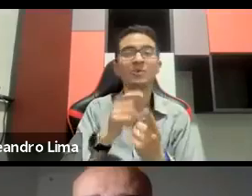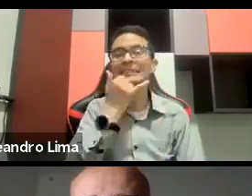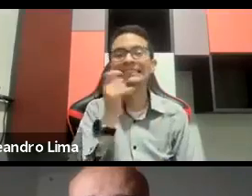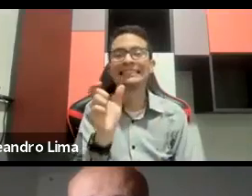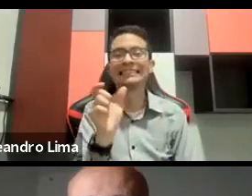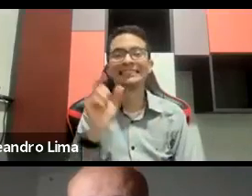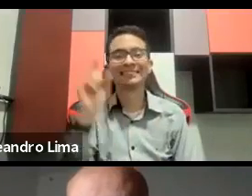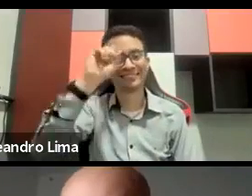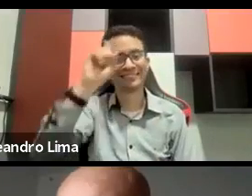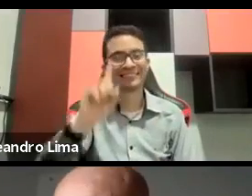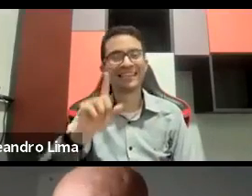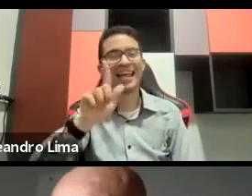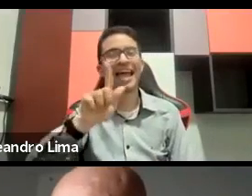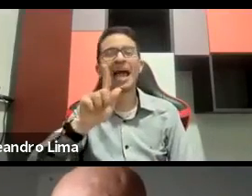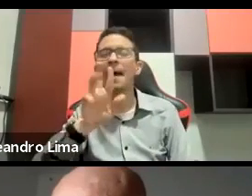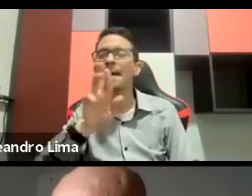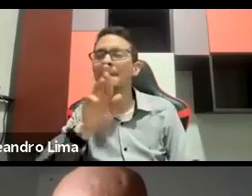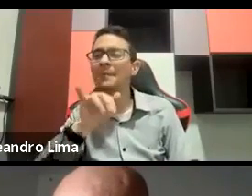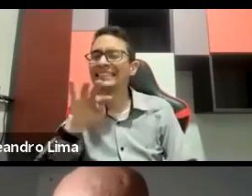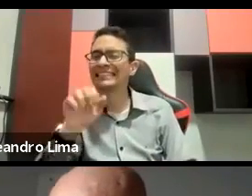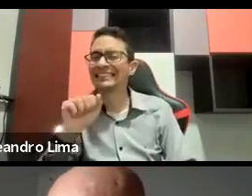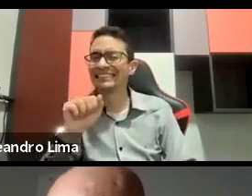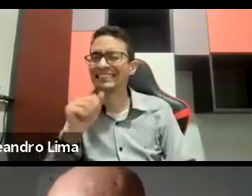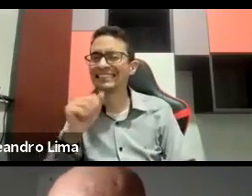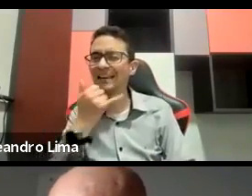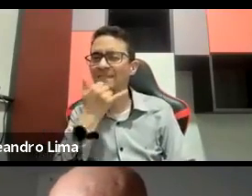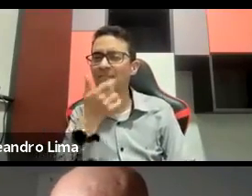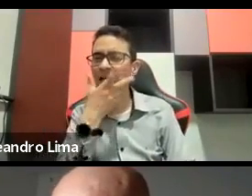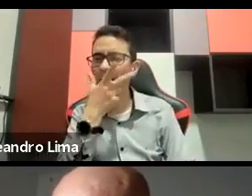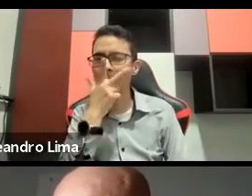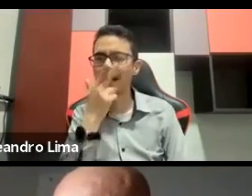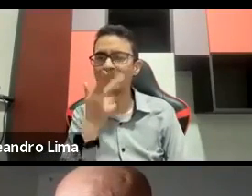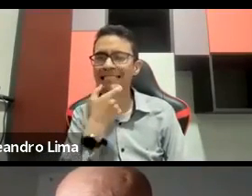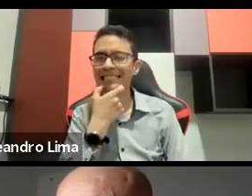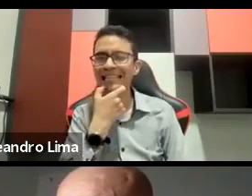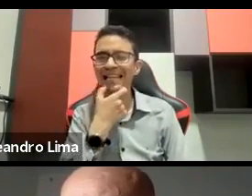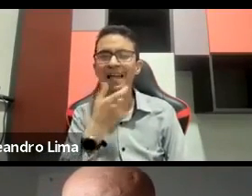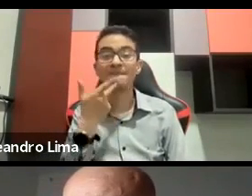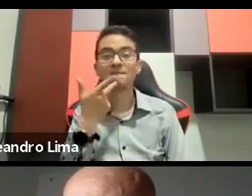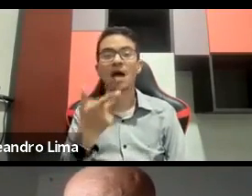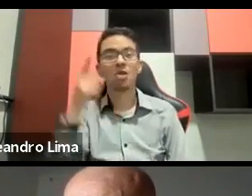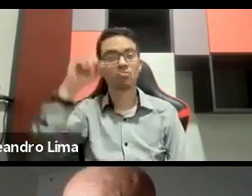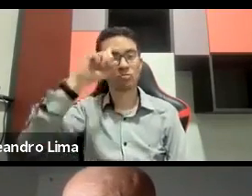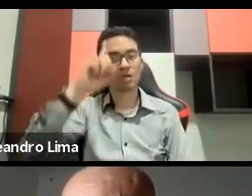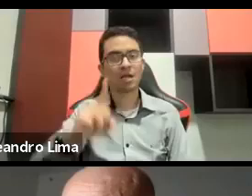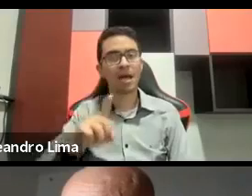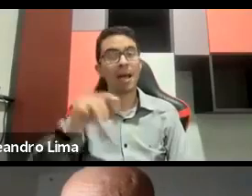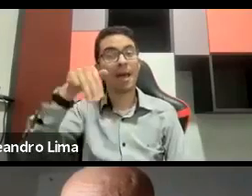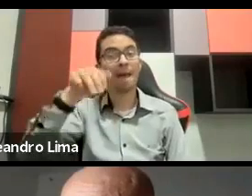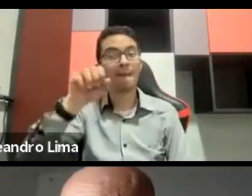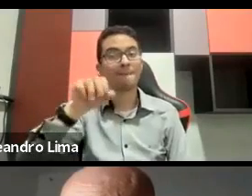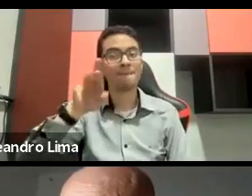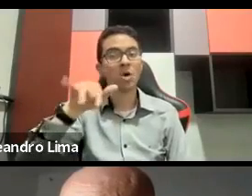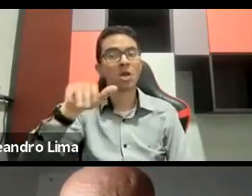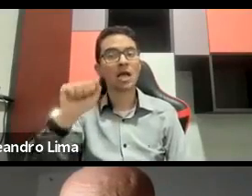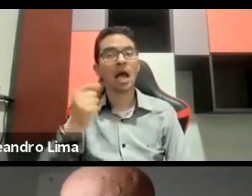last name because I never say it correctly but Monica will do it correctly but Monica will do it correctly but Monica will do it beautifully in a minute and it beautifully in a minute and it beautifully in a minute and uh it's a great honor to have uh it's a great honor to have